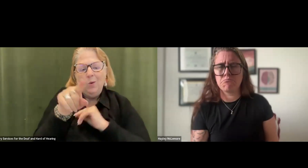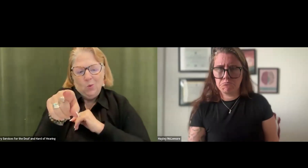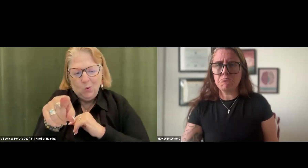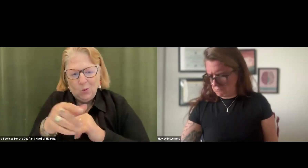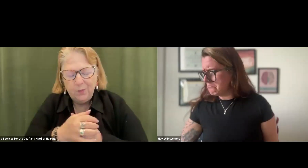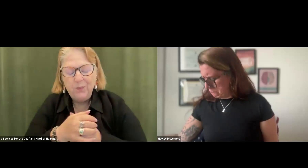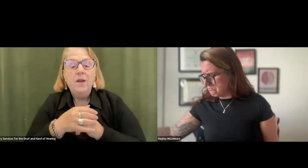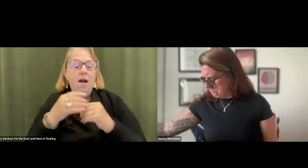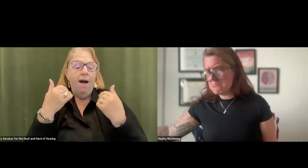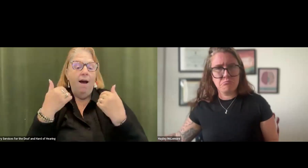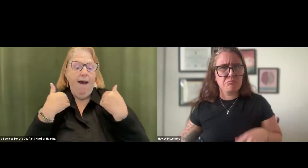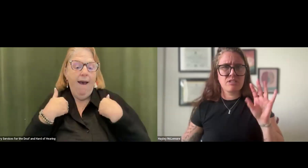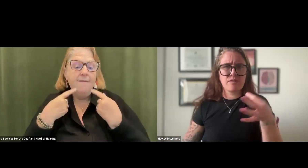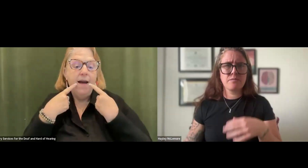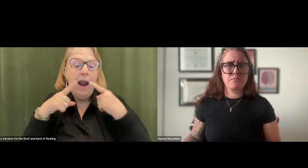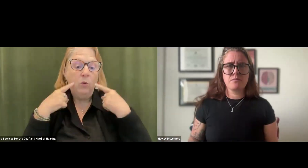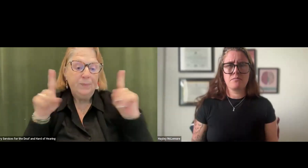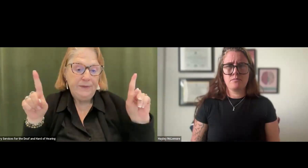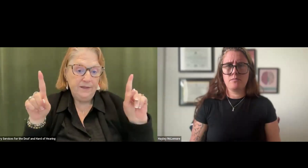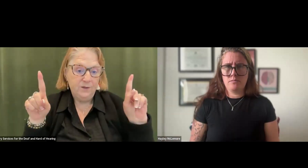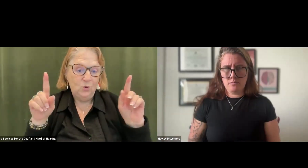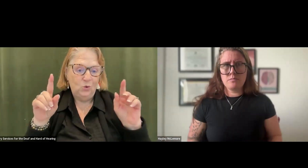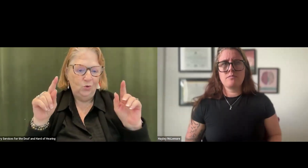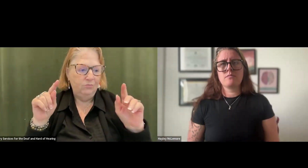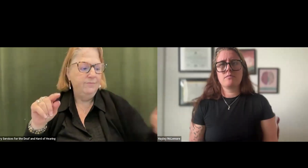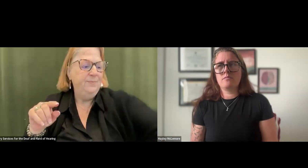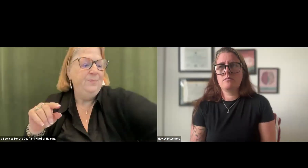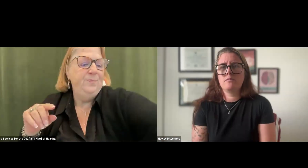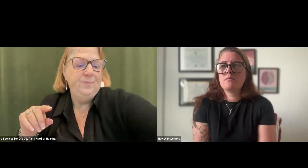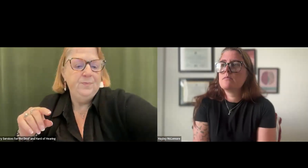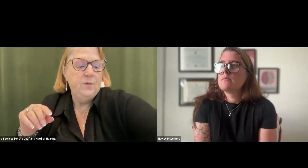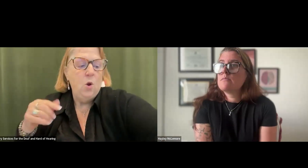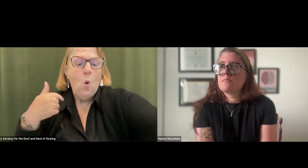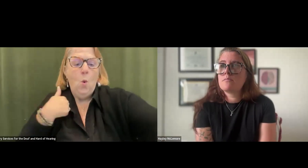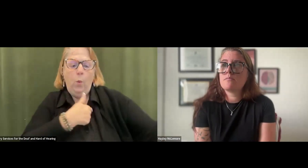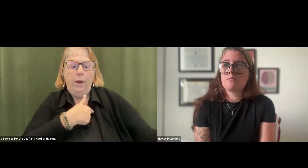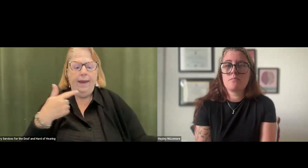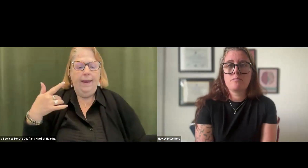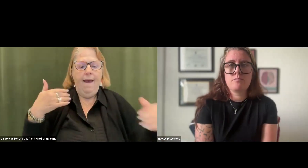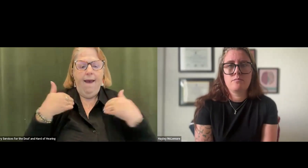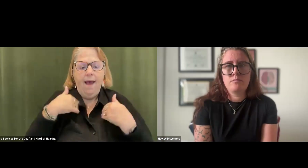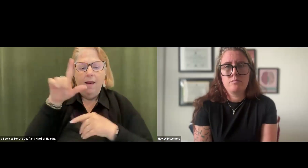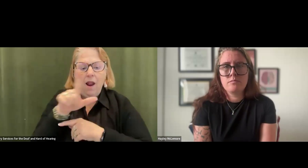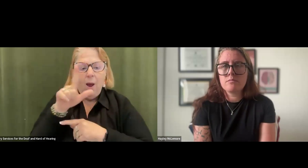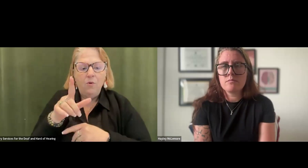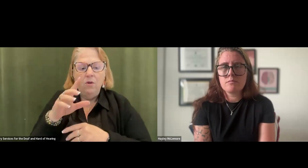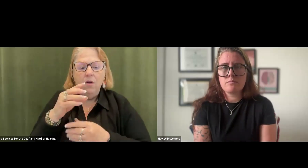they're always welcome to email us, and we can forward the email to Hayley. So I do wanna give some announcements before we end our presentation.